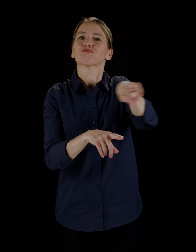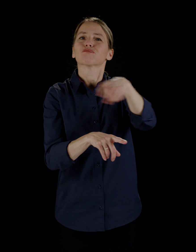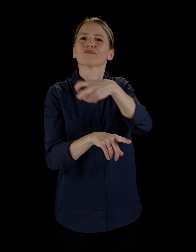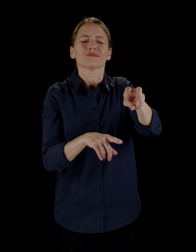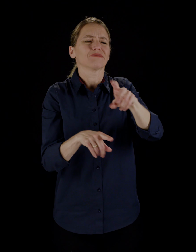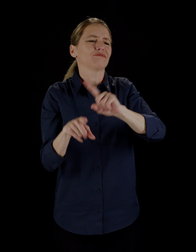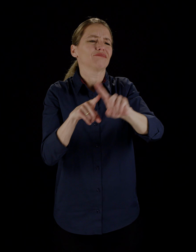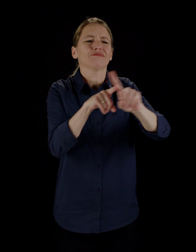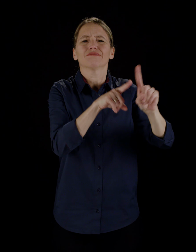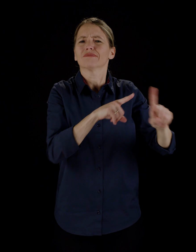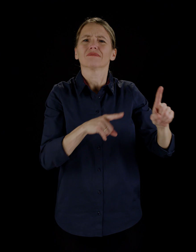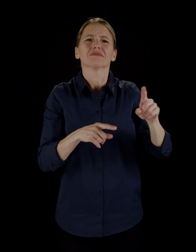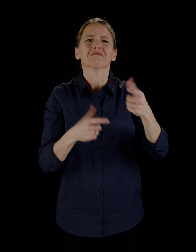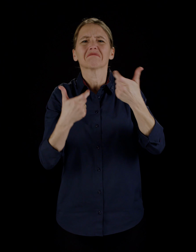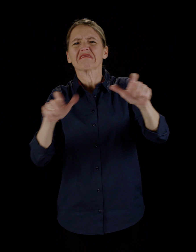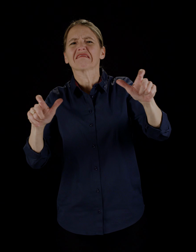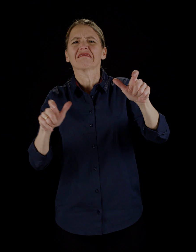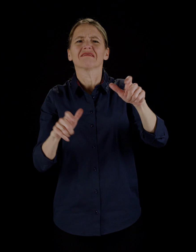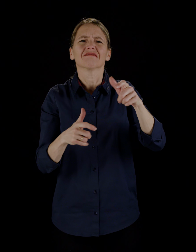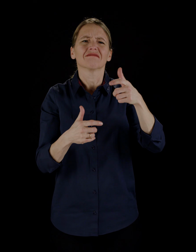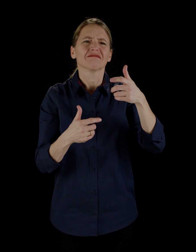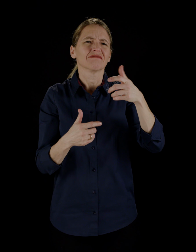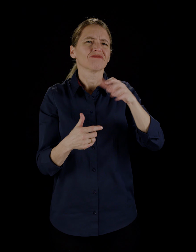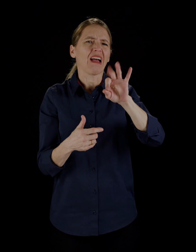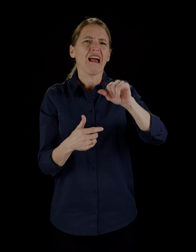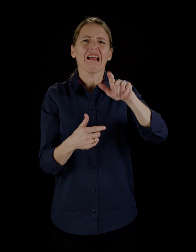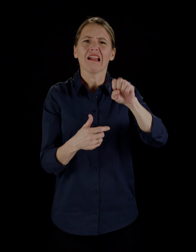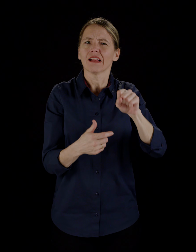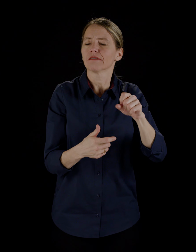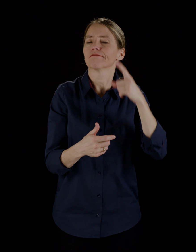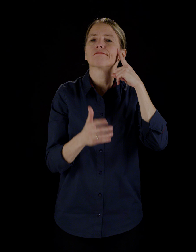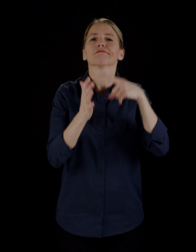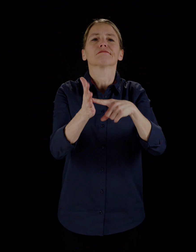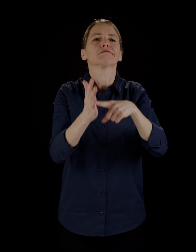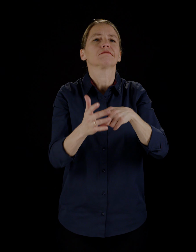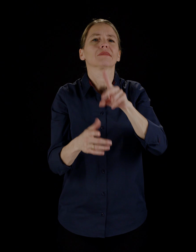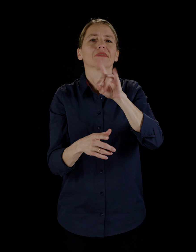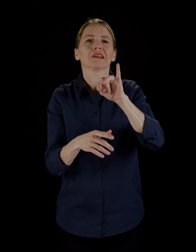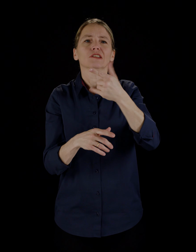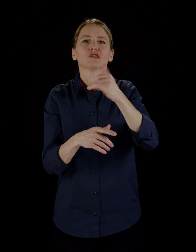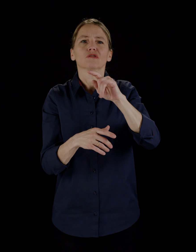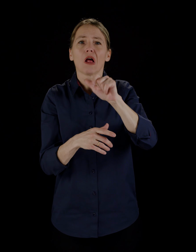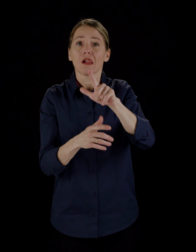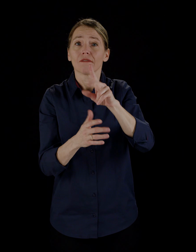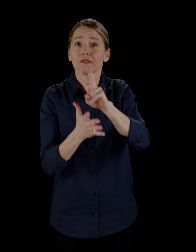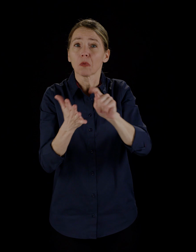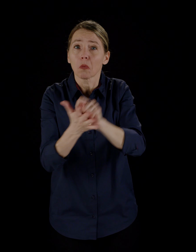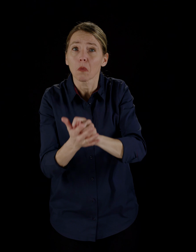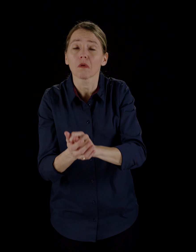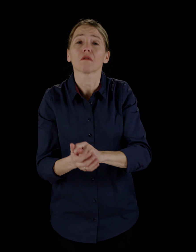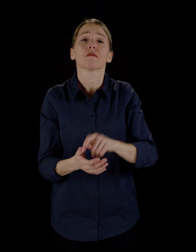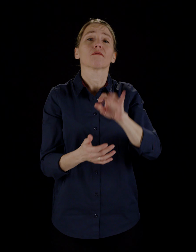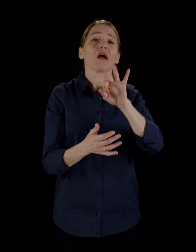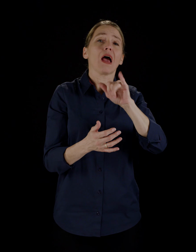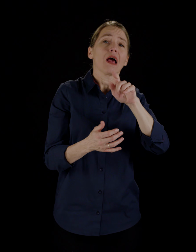video files containing TV shows, video clips or digital audio files containing songs. In